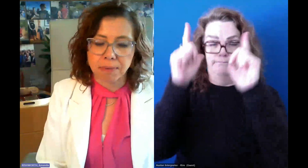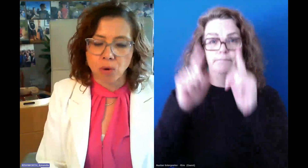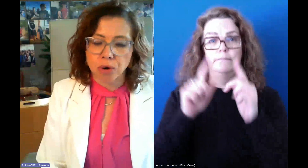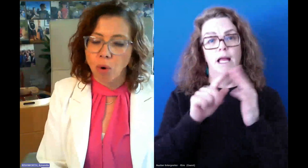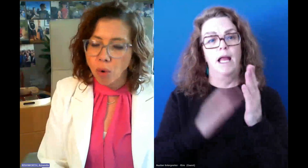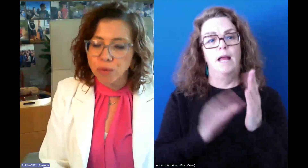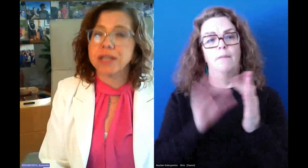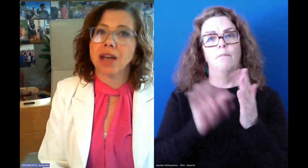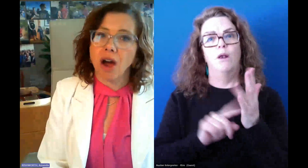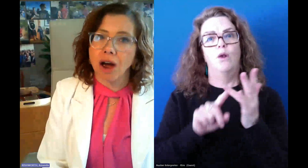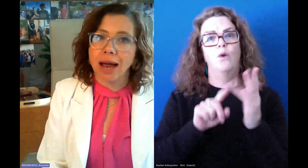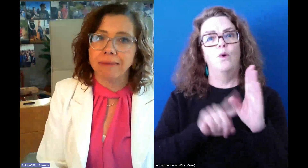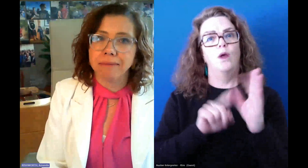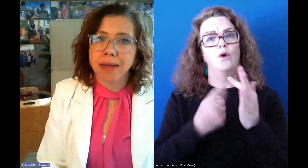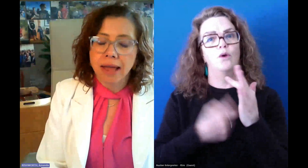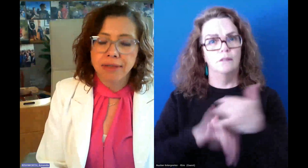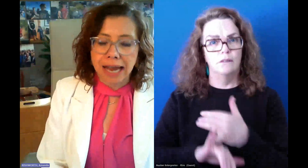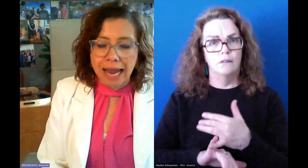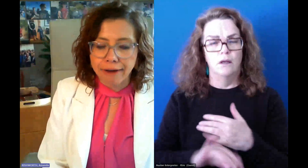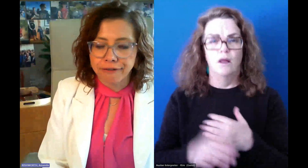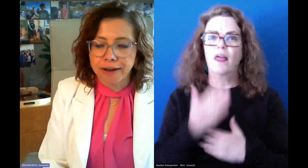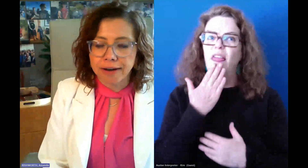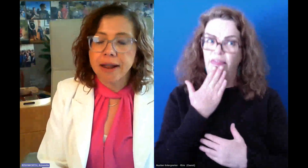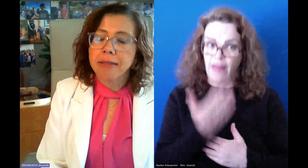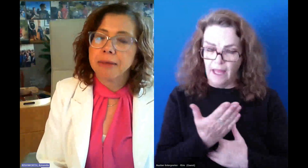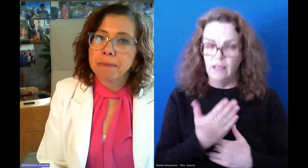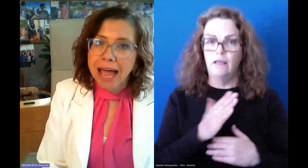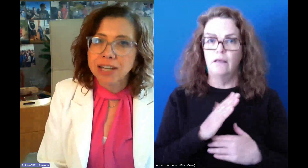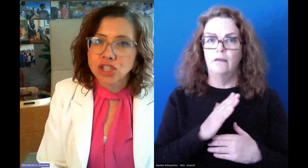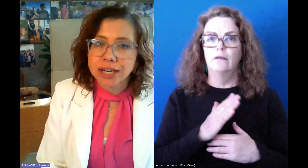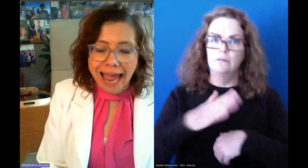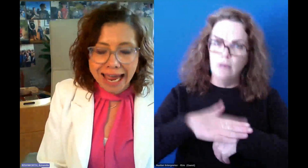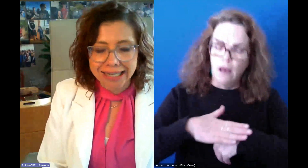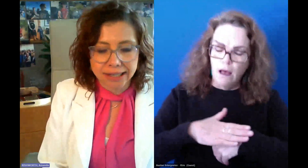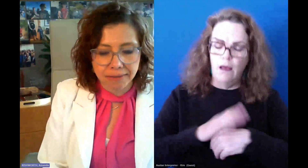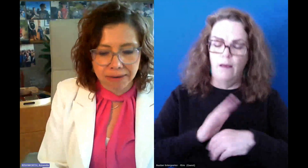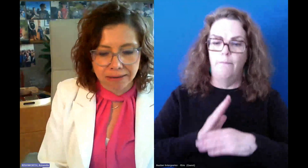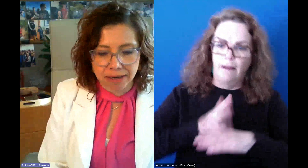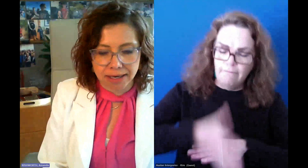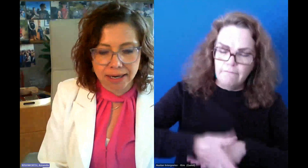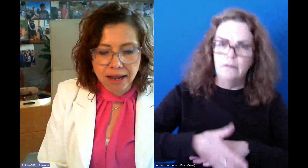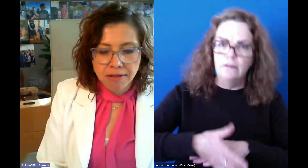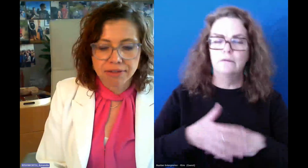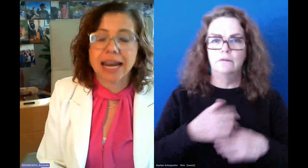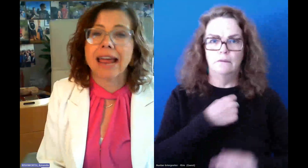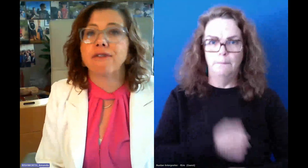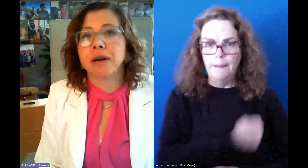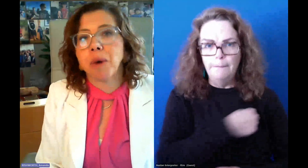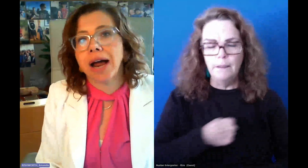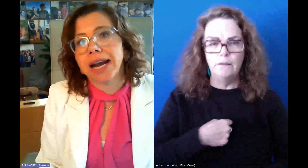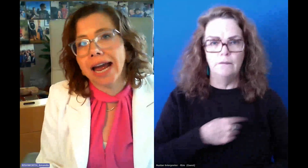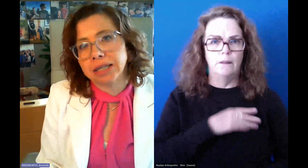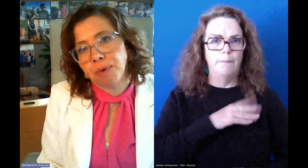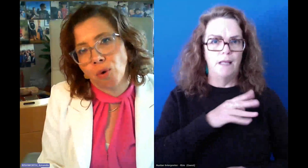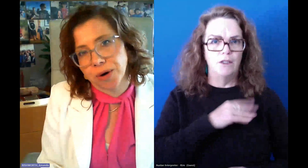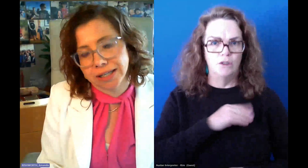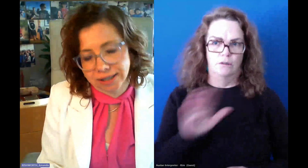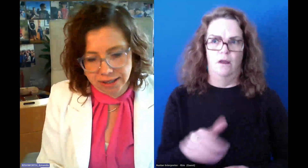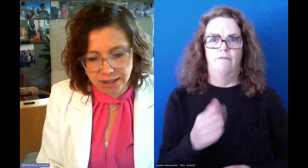applaud all the time the effort, the passion and commitment that everyone has poured into